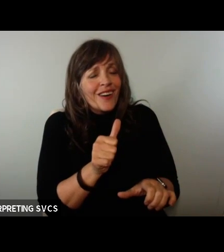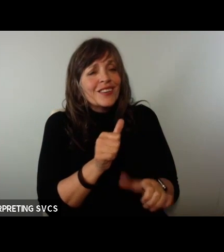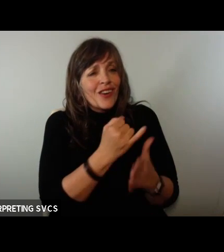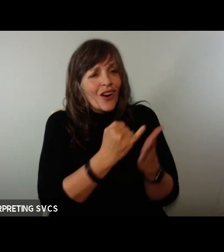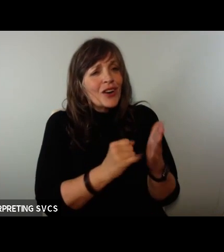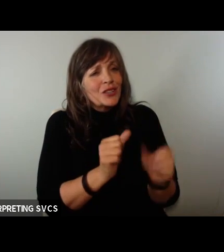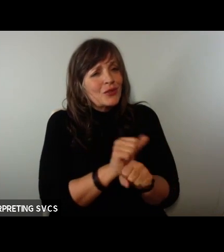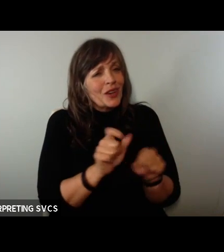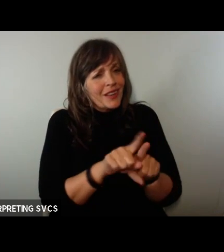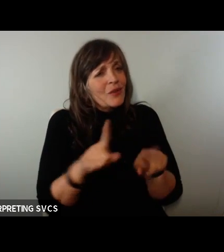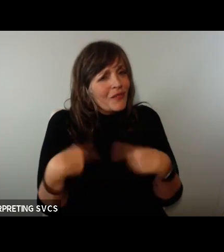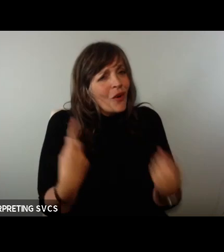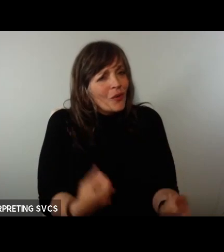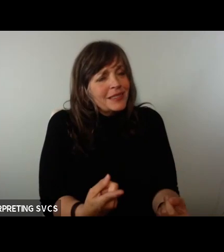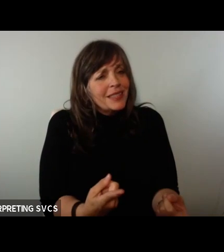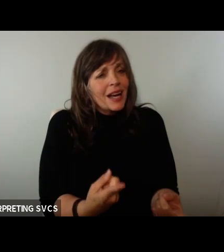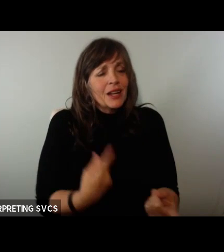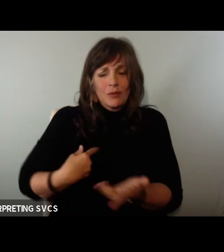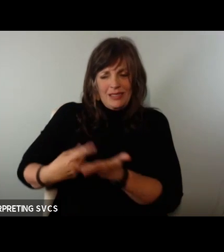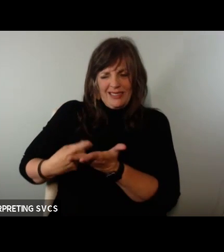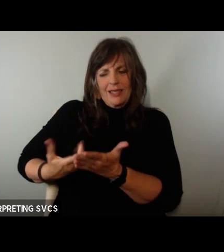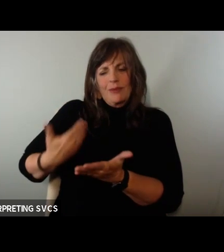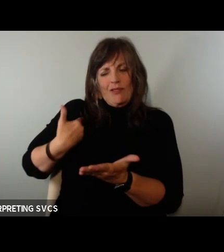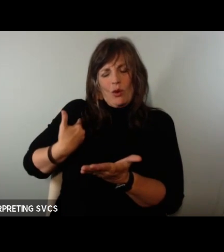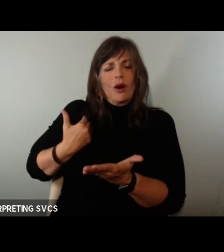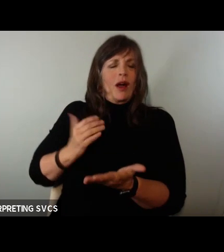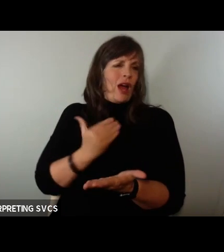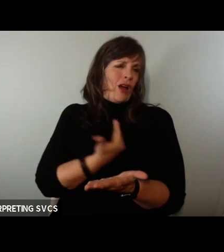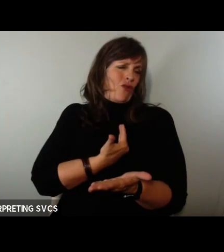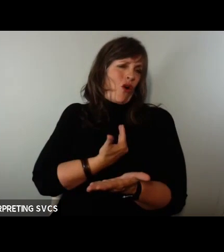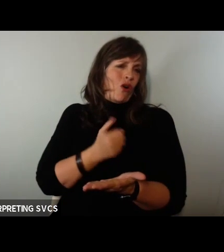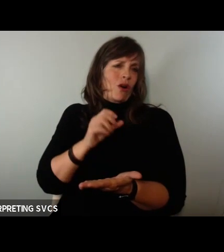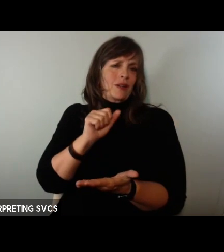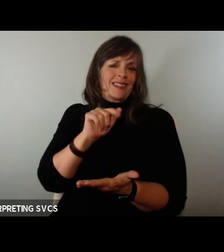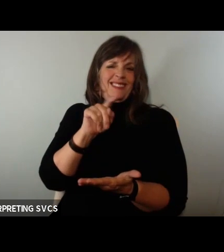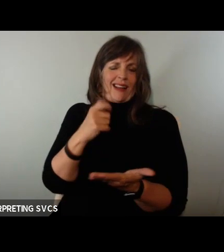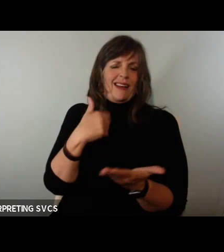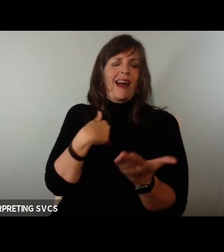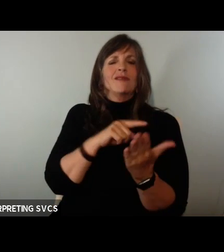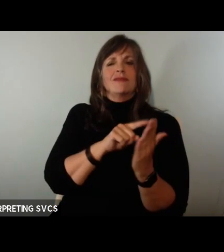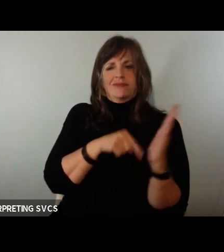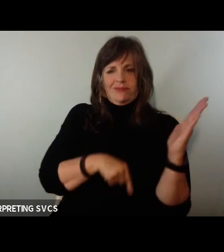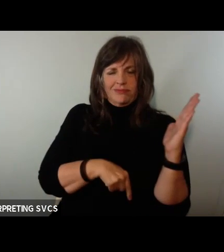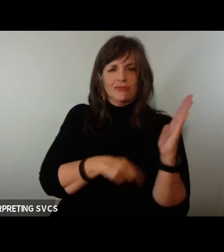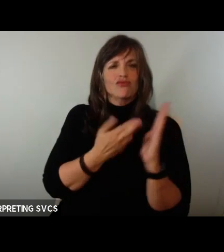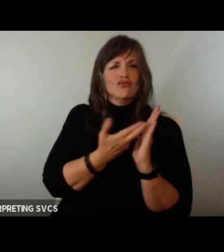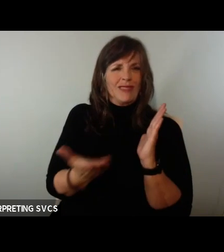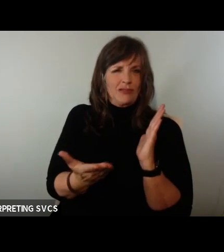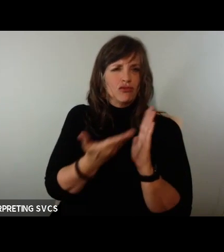And more resources about this are on our site and hopefully we will have webinars